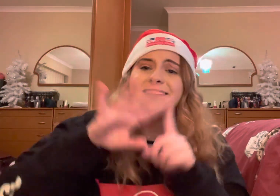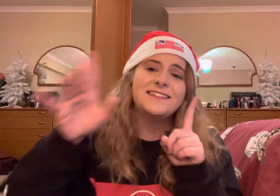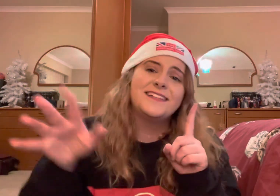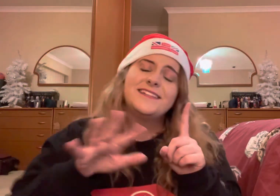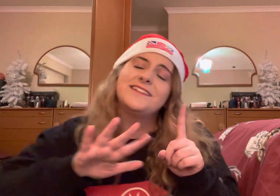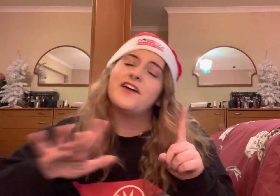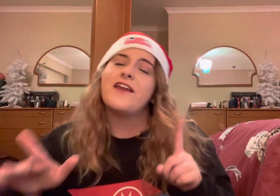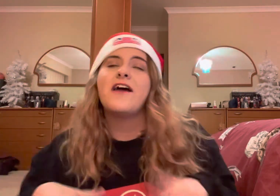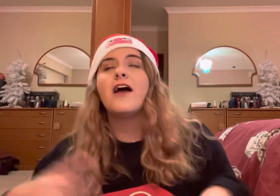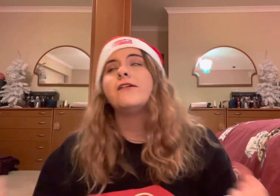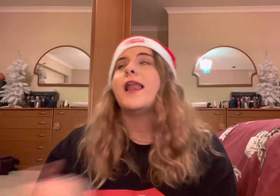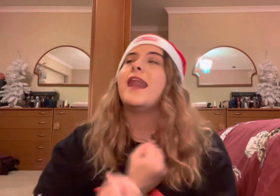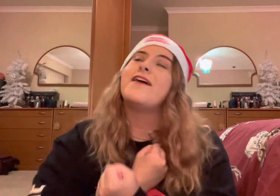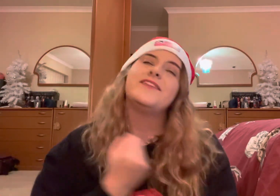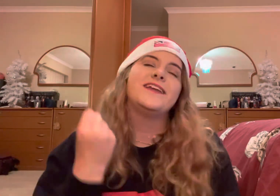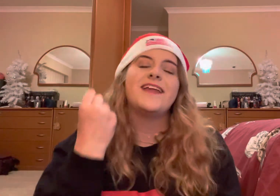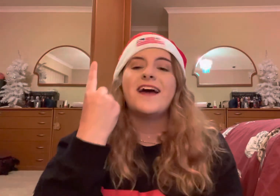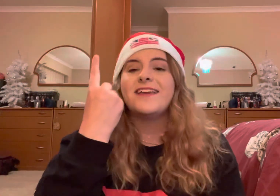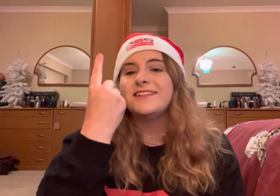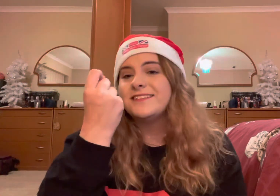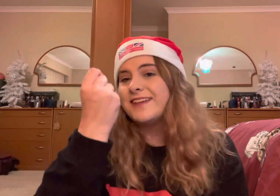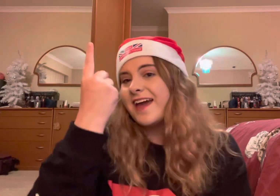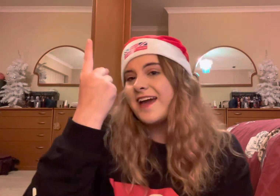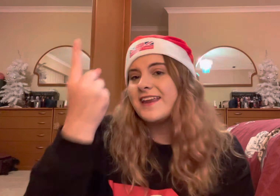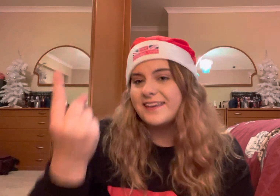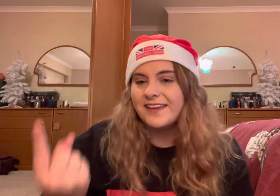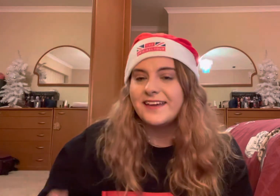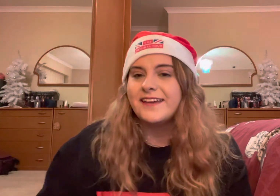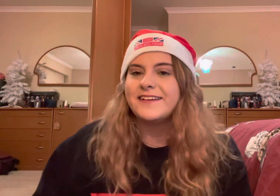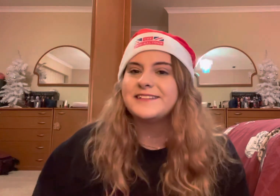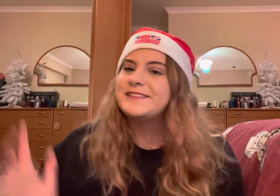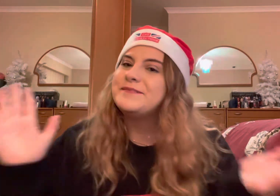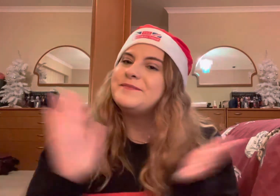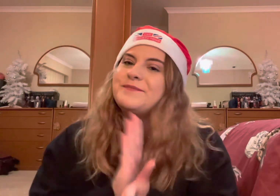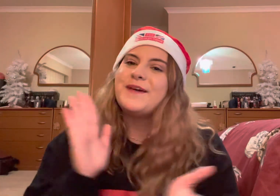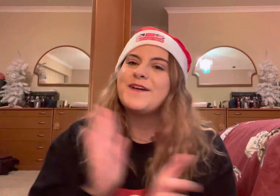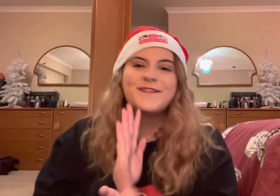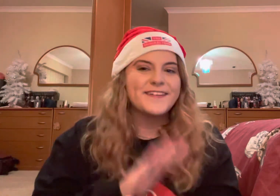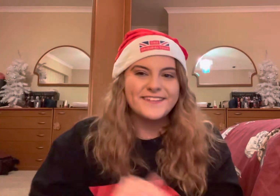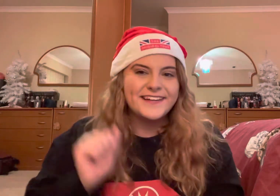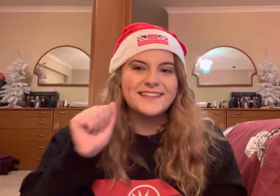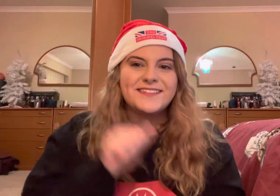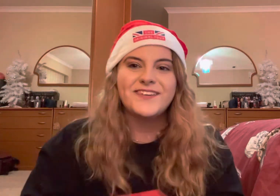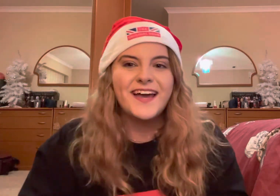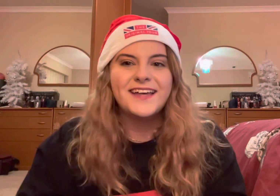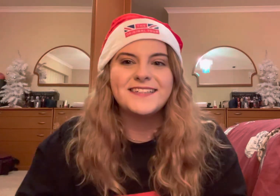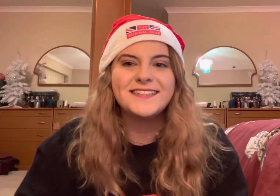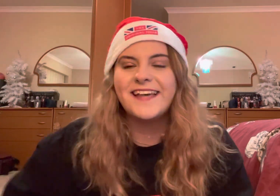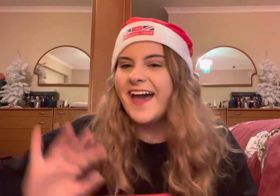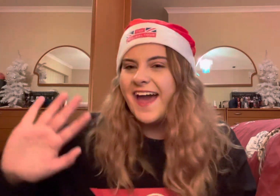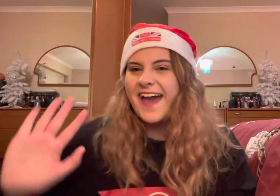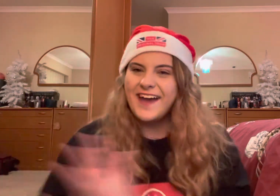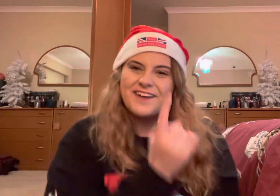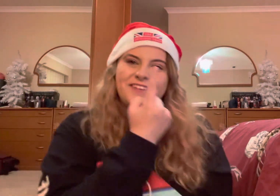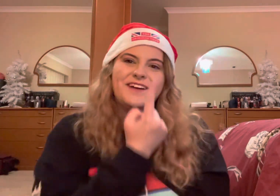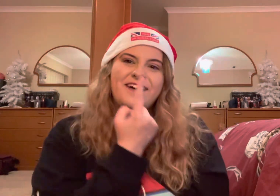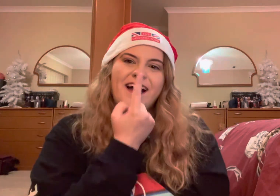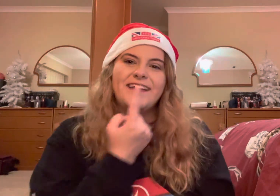It's the season Love and understanding Merry Christmas everyone